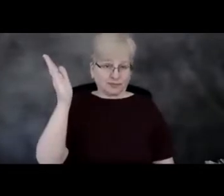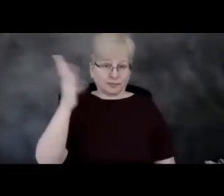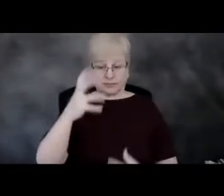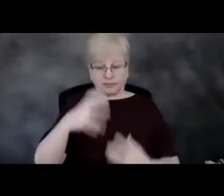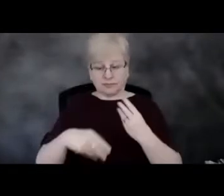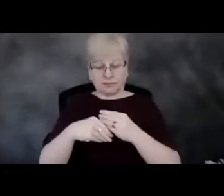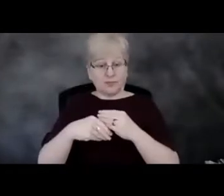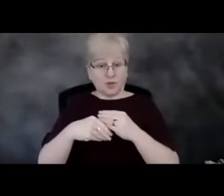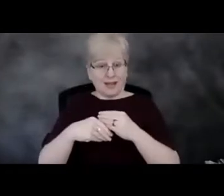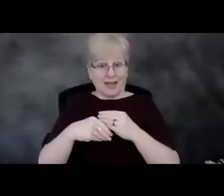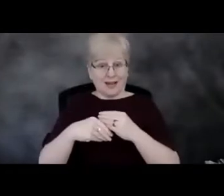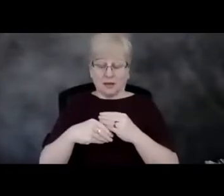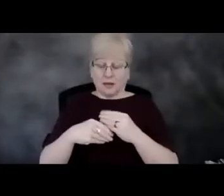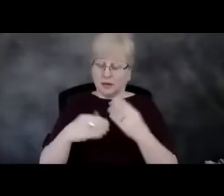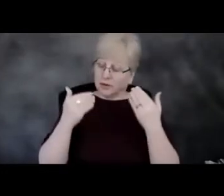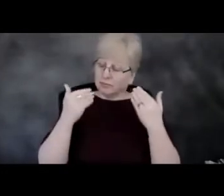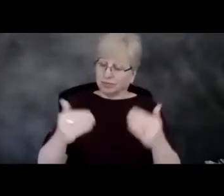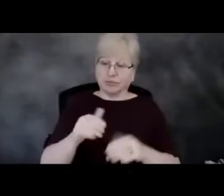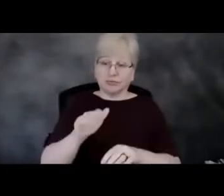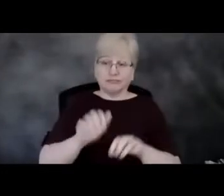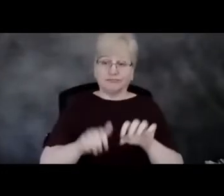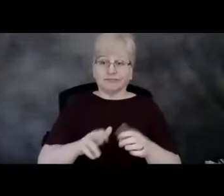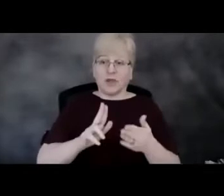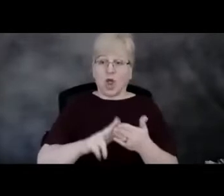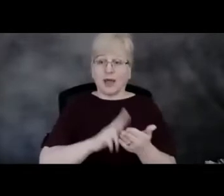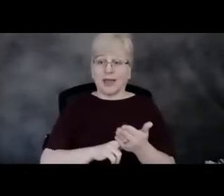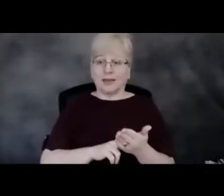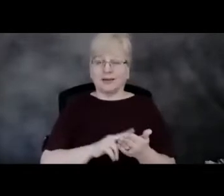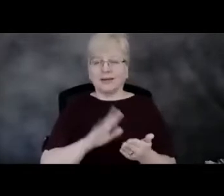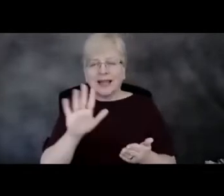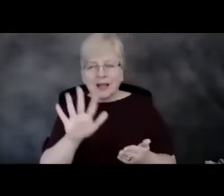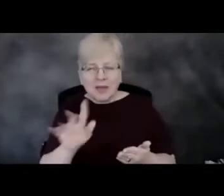go in, login and it will take an 16:50:36 hour or so, but you will be able